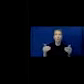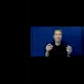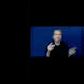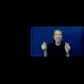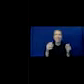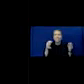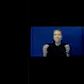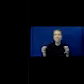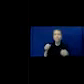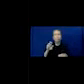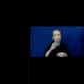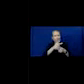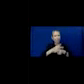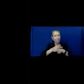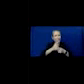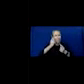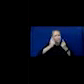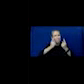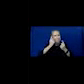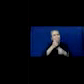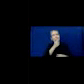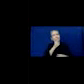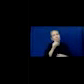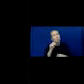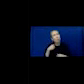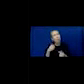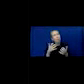Or do they really look at prices?